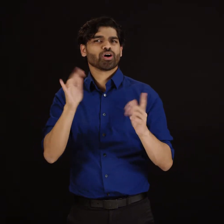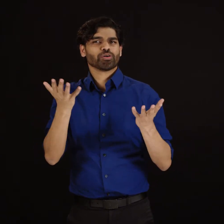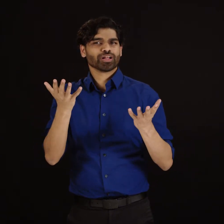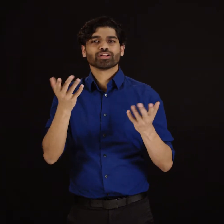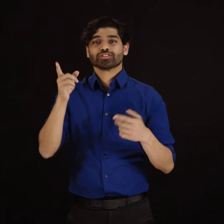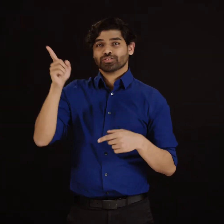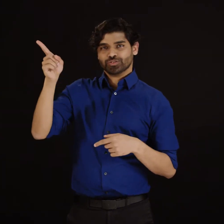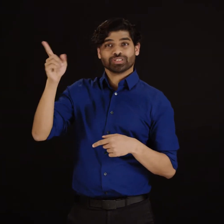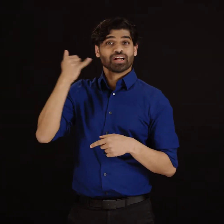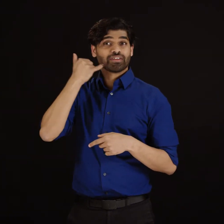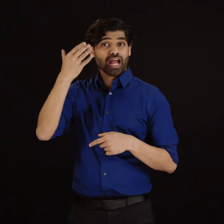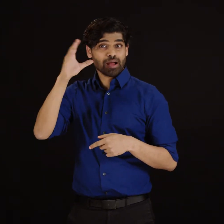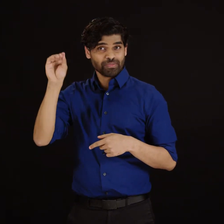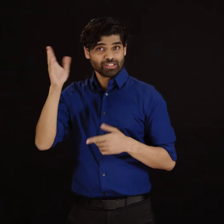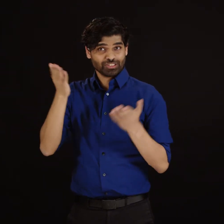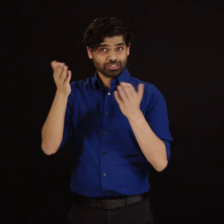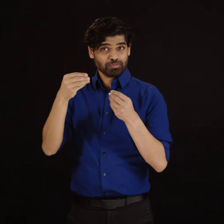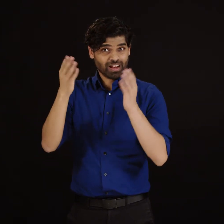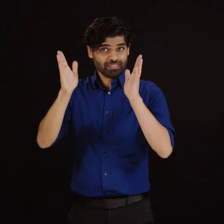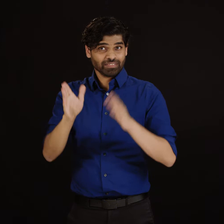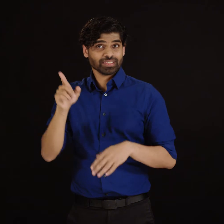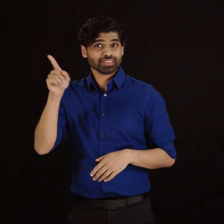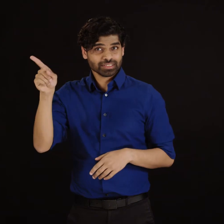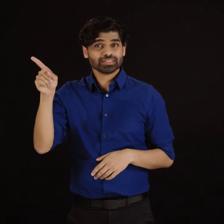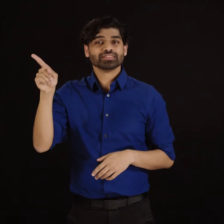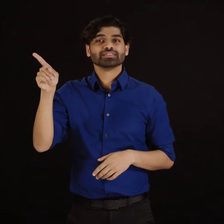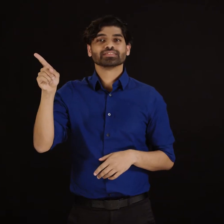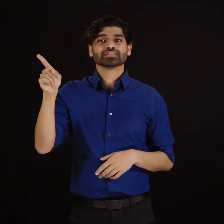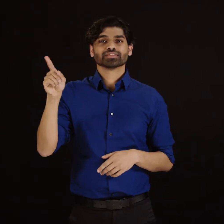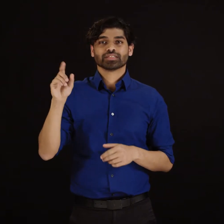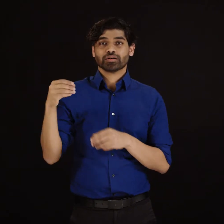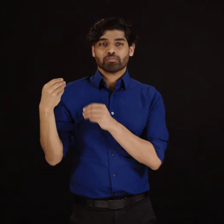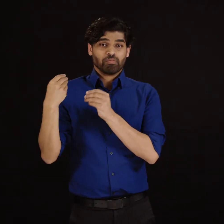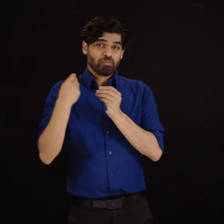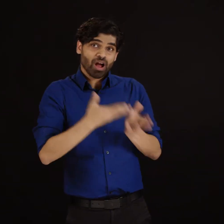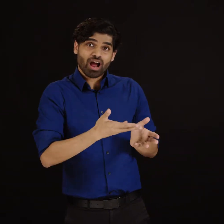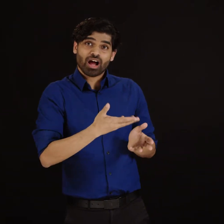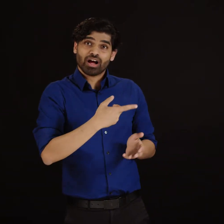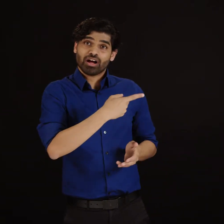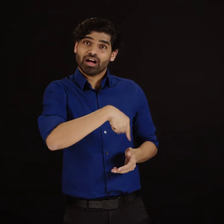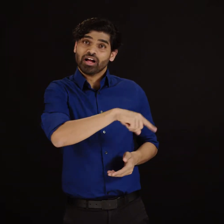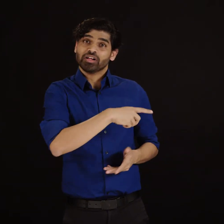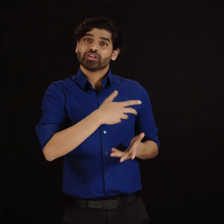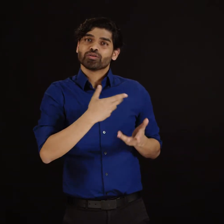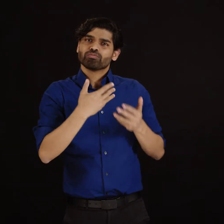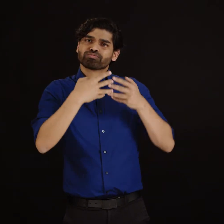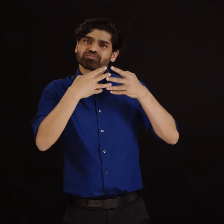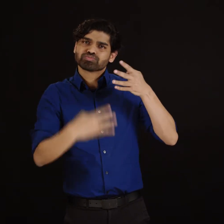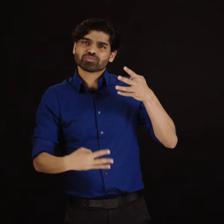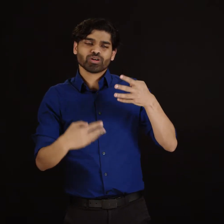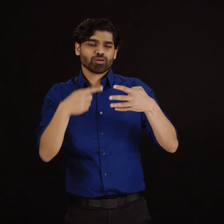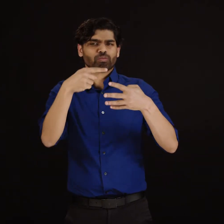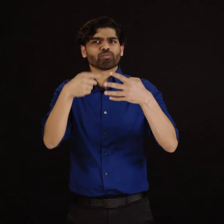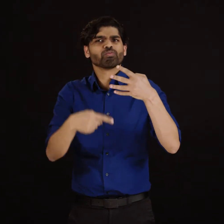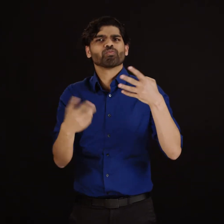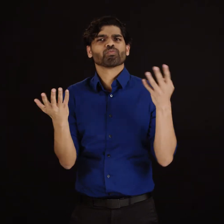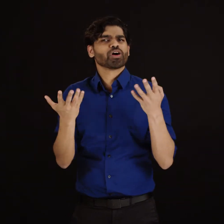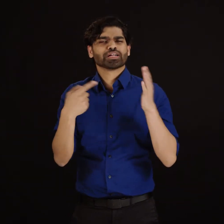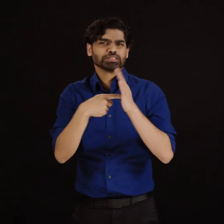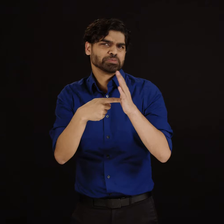internet, home phone, and wireless service. In some instances, a customer is able to receive a discount on services when they